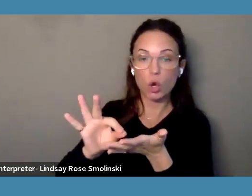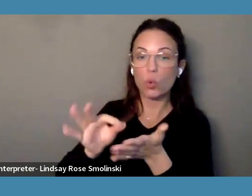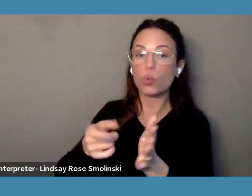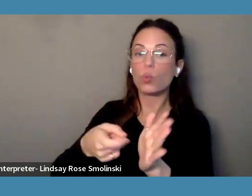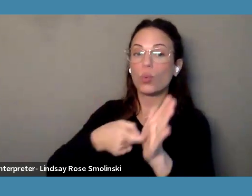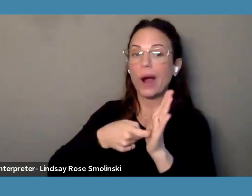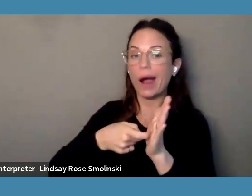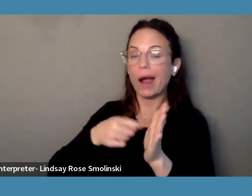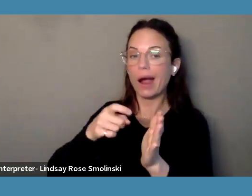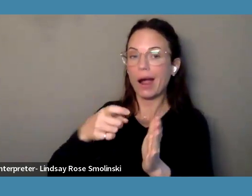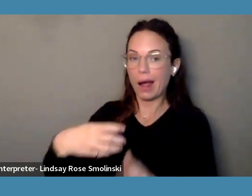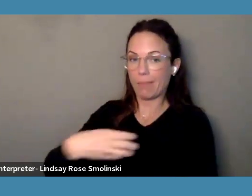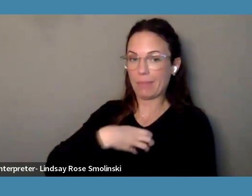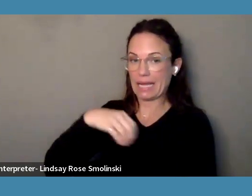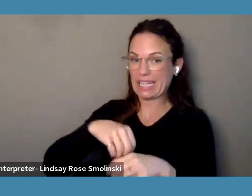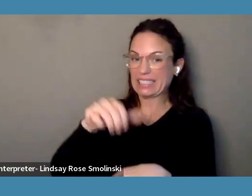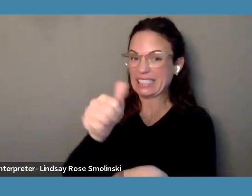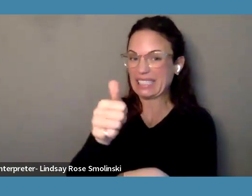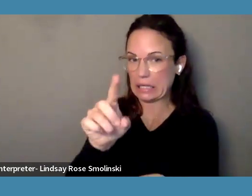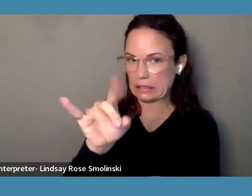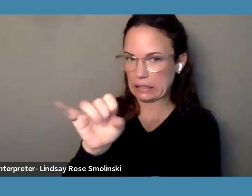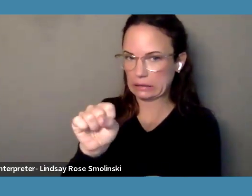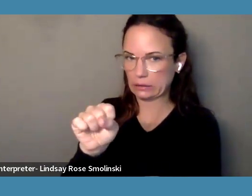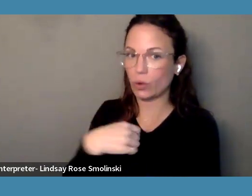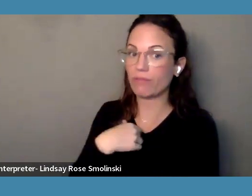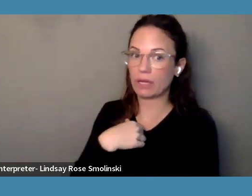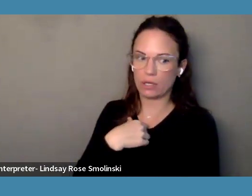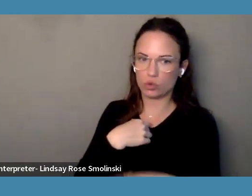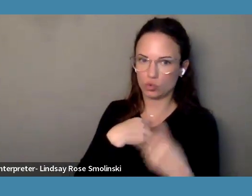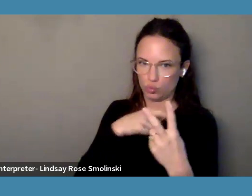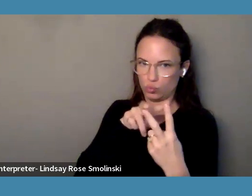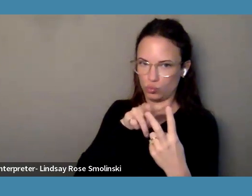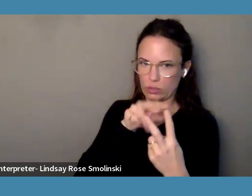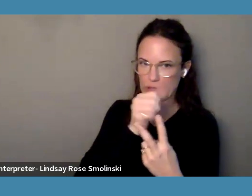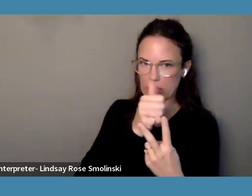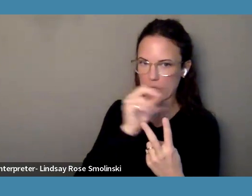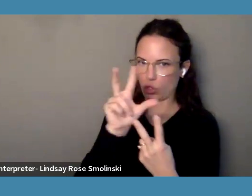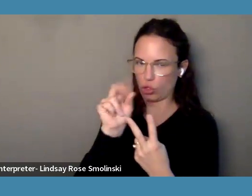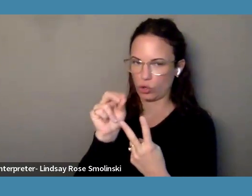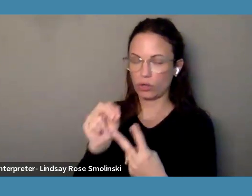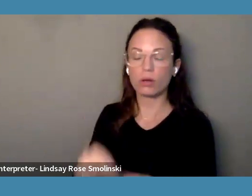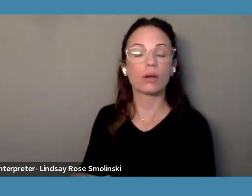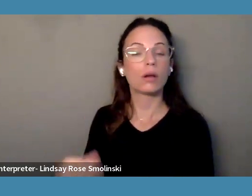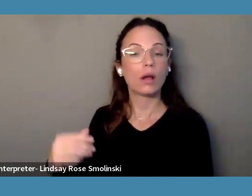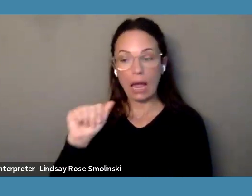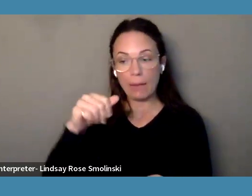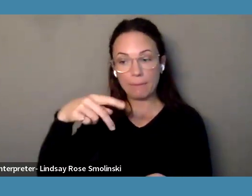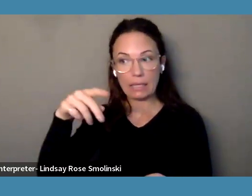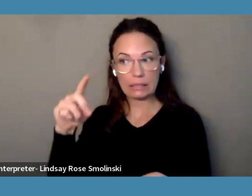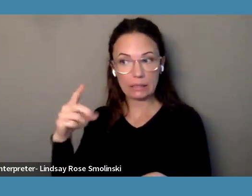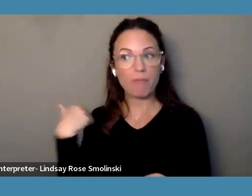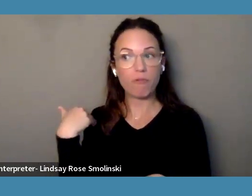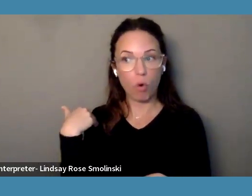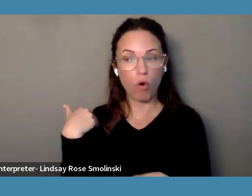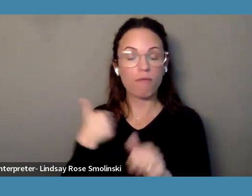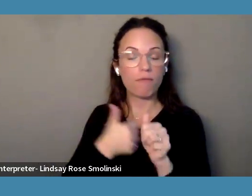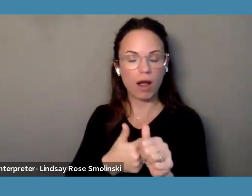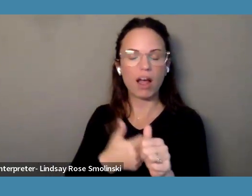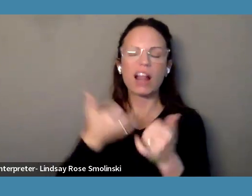And this used to be the standard with APD as well. APD's recent notices have stated within 30 days.